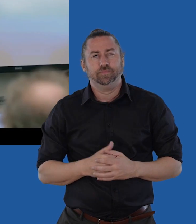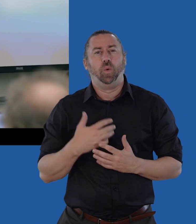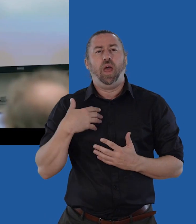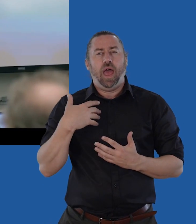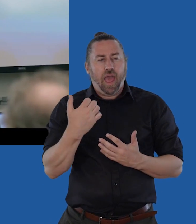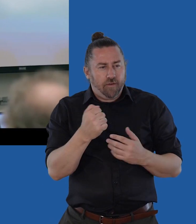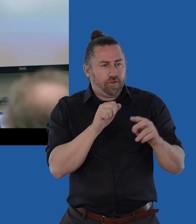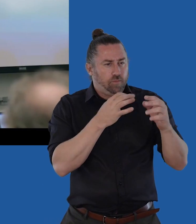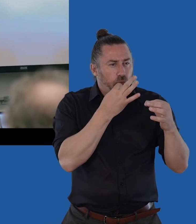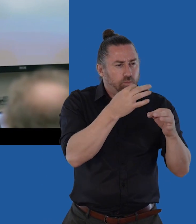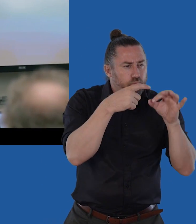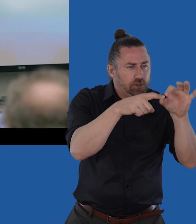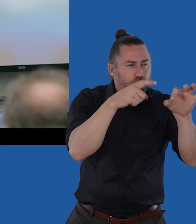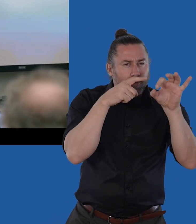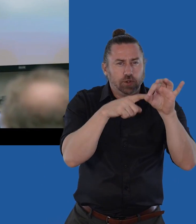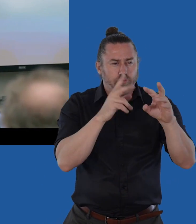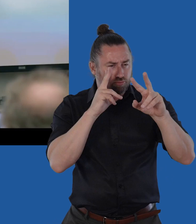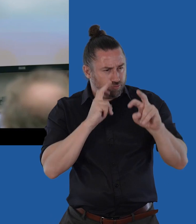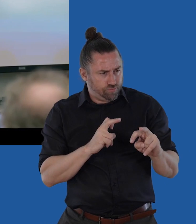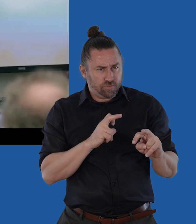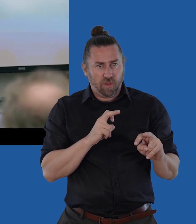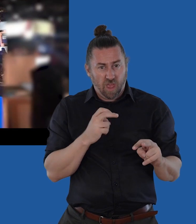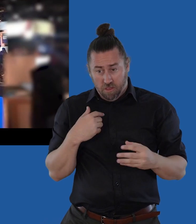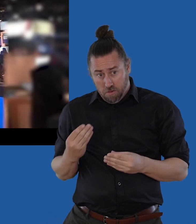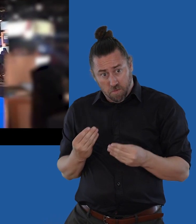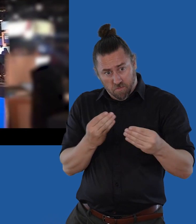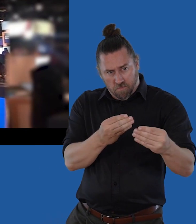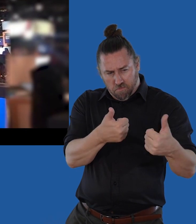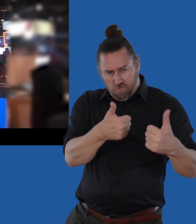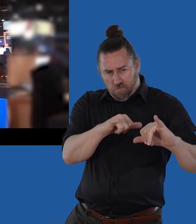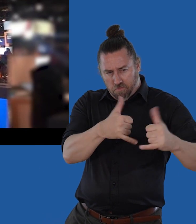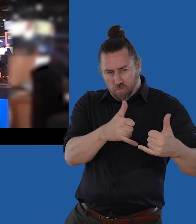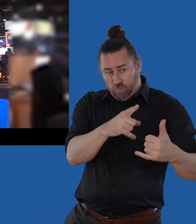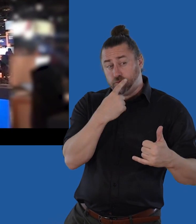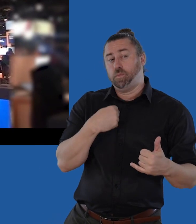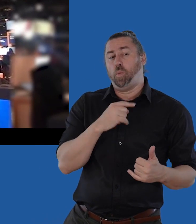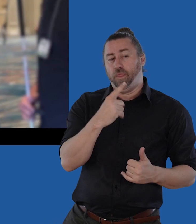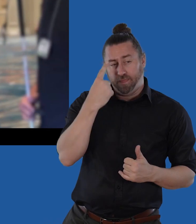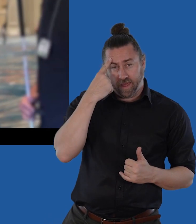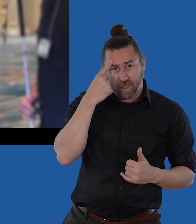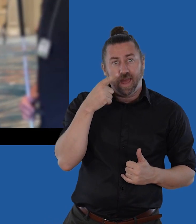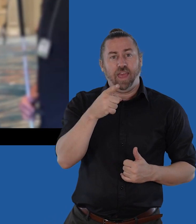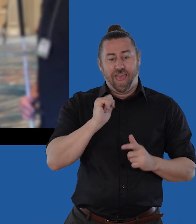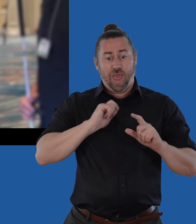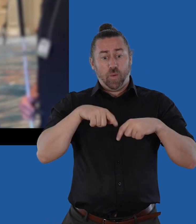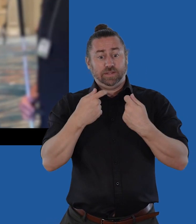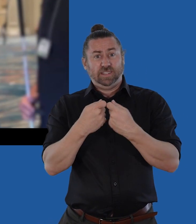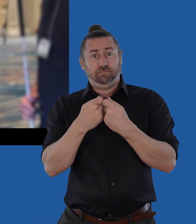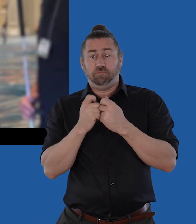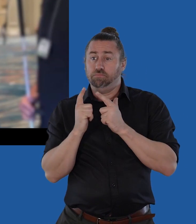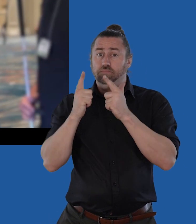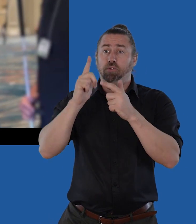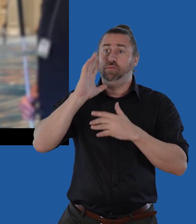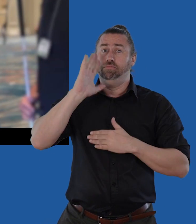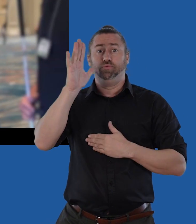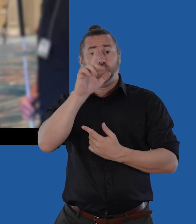to really understand how our products are working. Our team also connects directly with customers at conferences for people with a wide range of abilities.